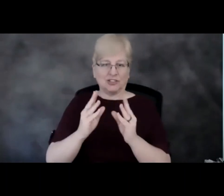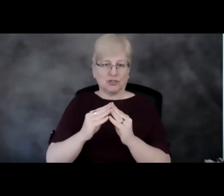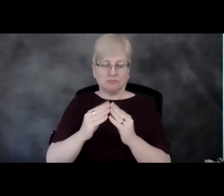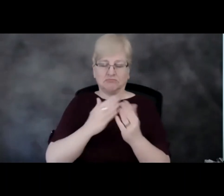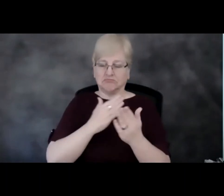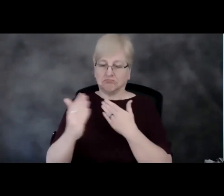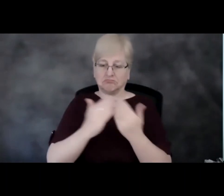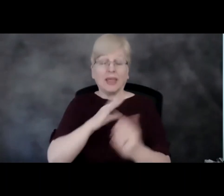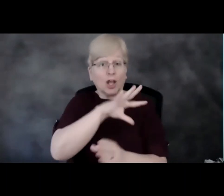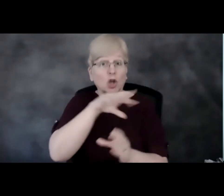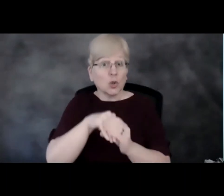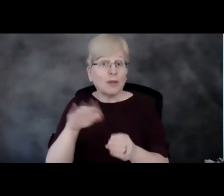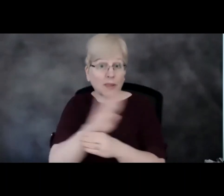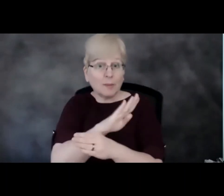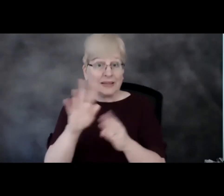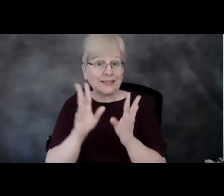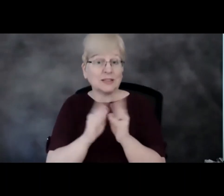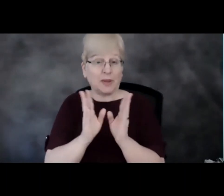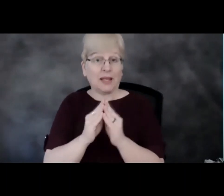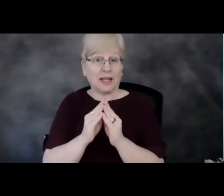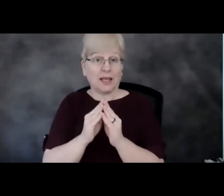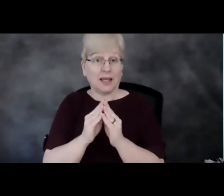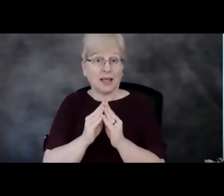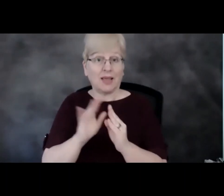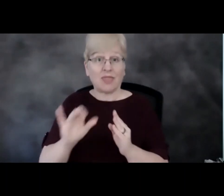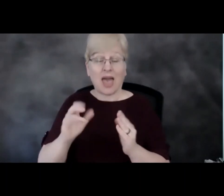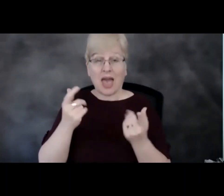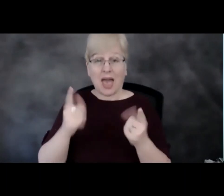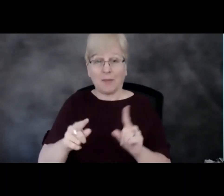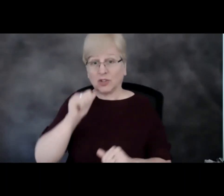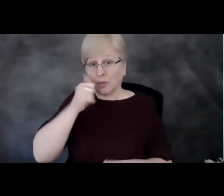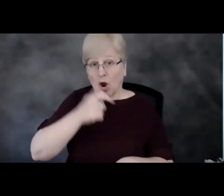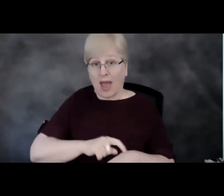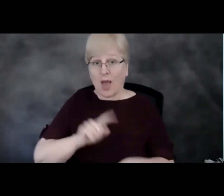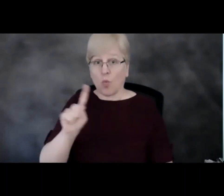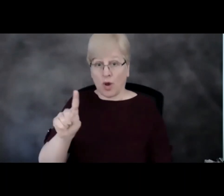17:39:29 There is one tomorrow afternoon, not to say that I'm not going to try to answer